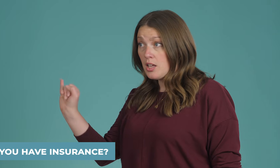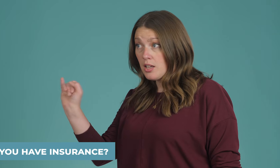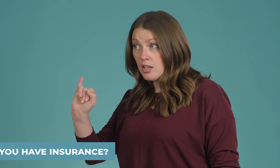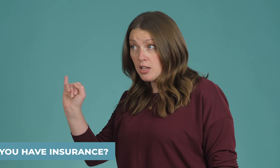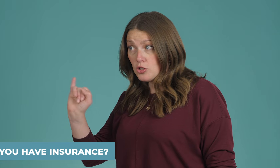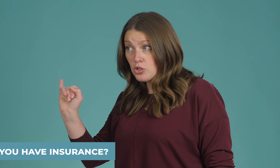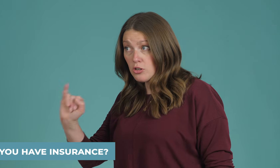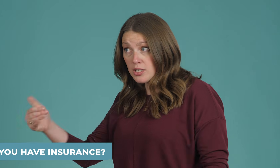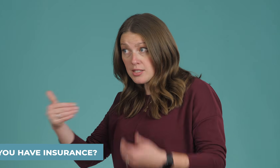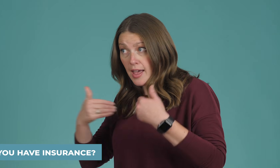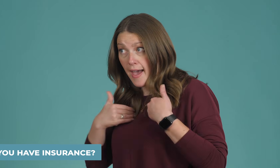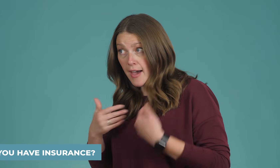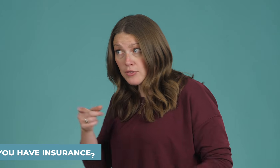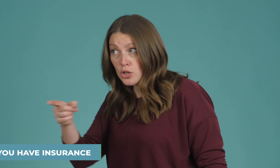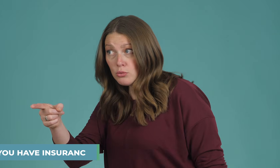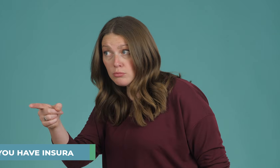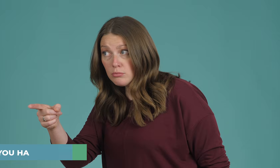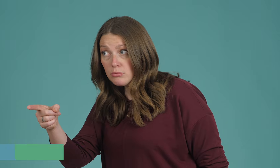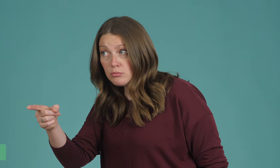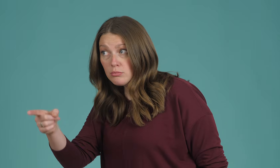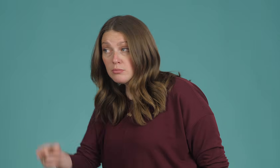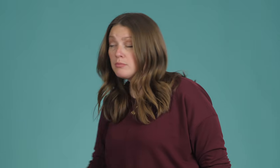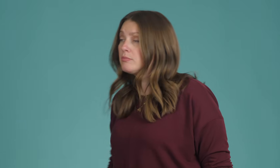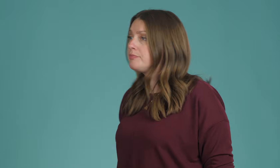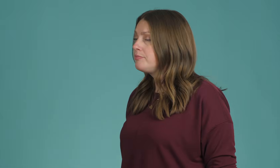Insurance have you